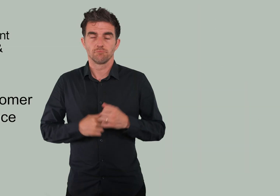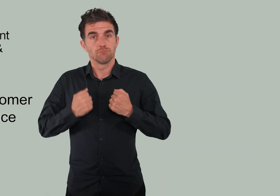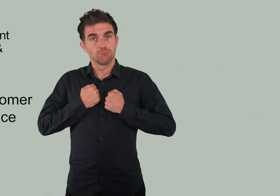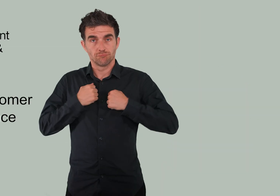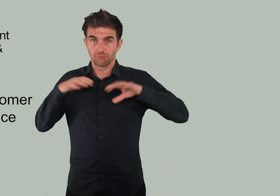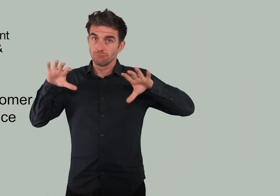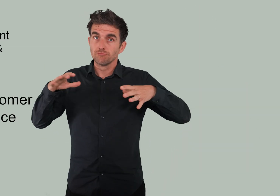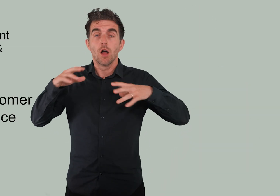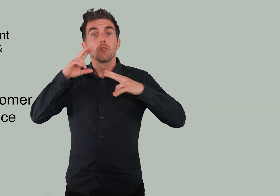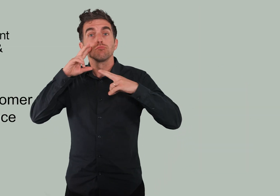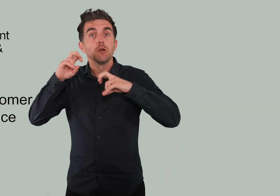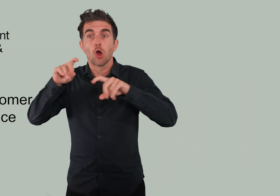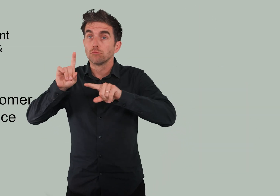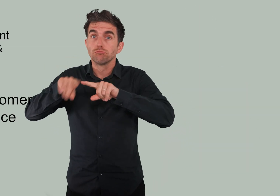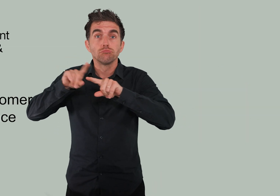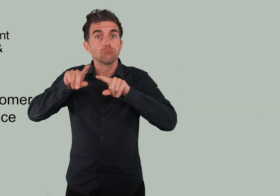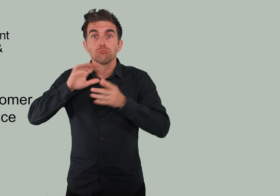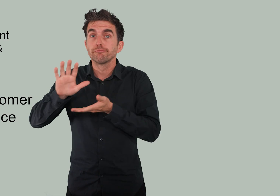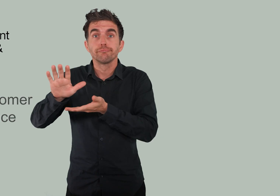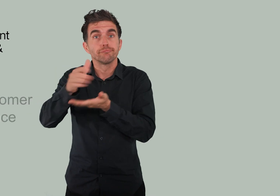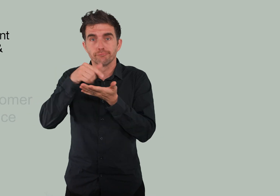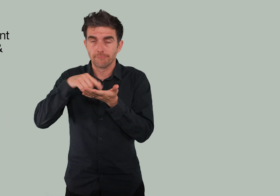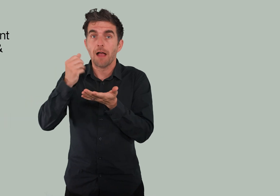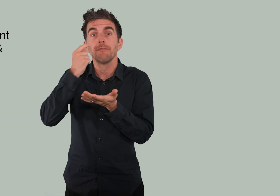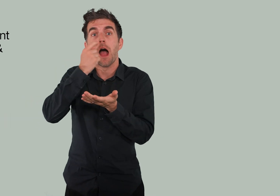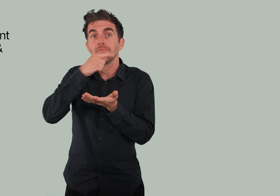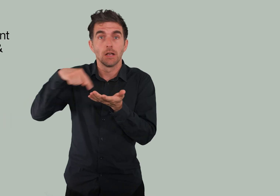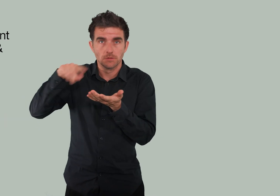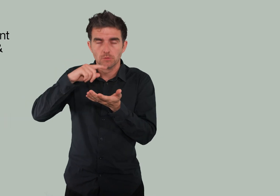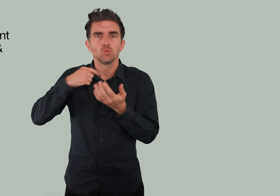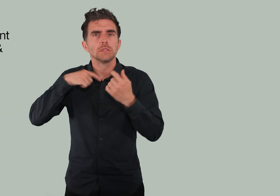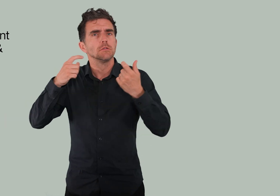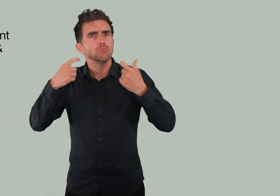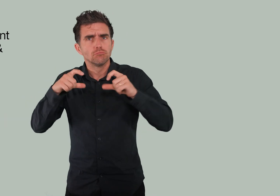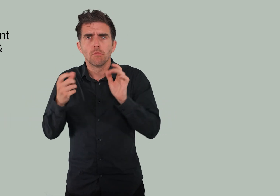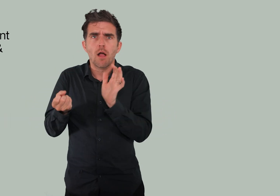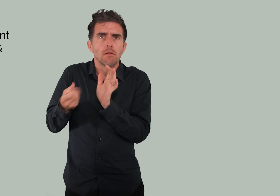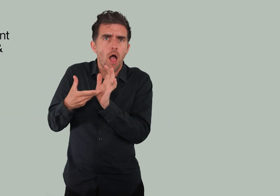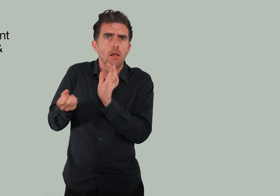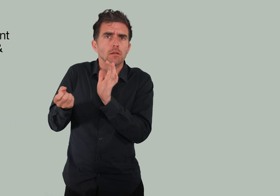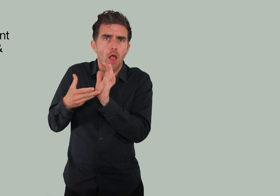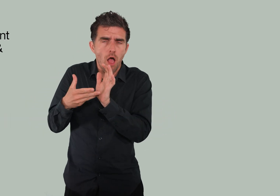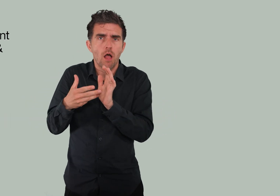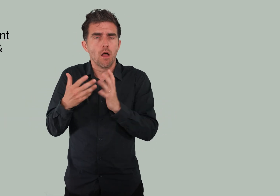6.14 Our body of research evidence, which we continually add to,